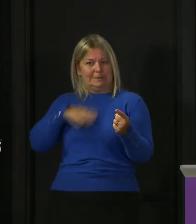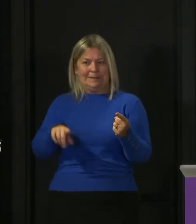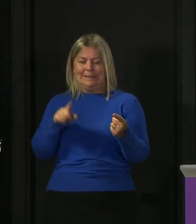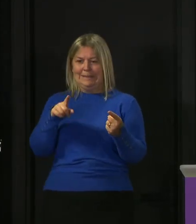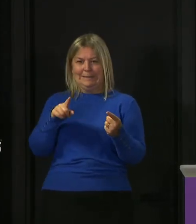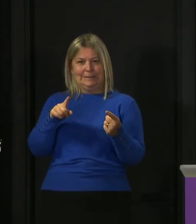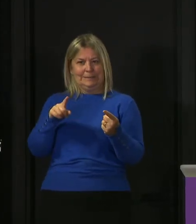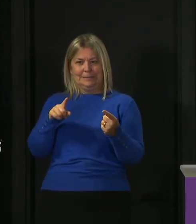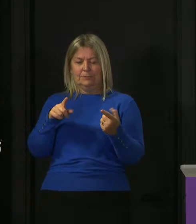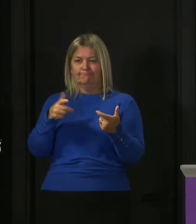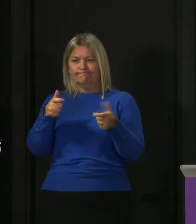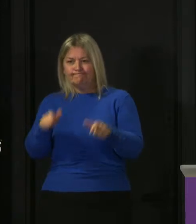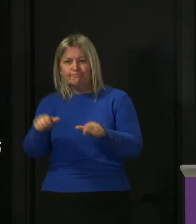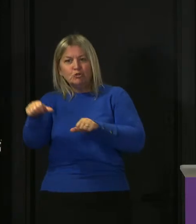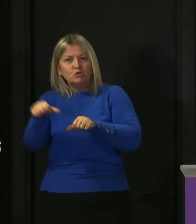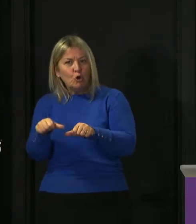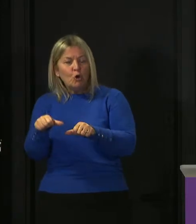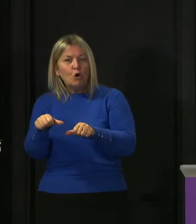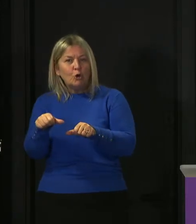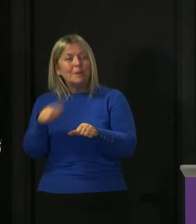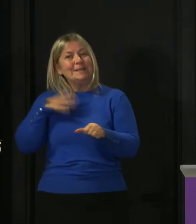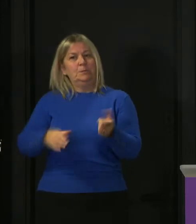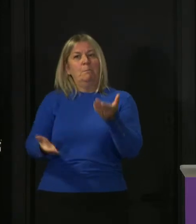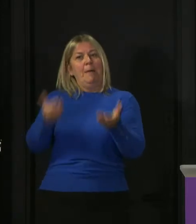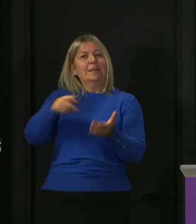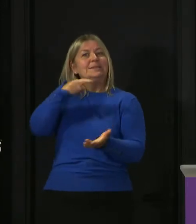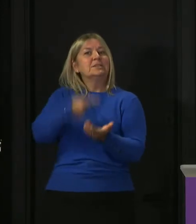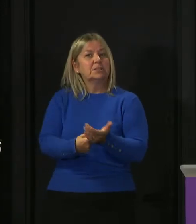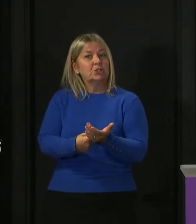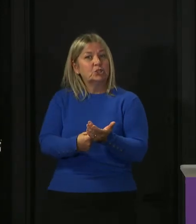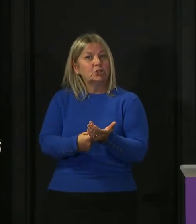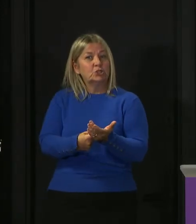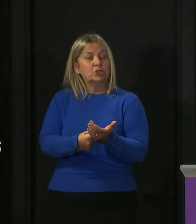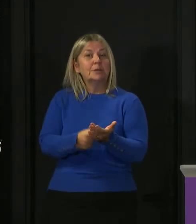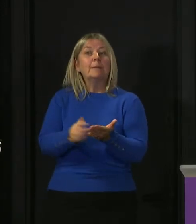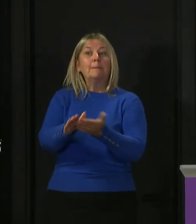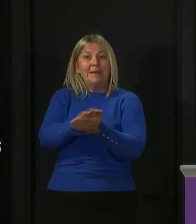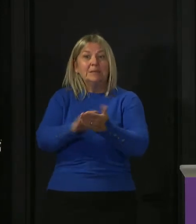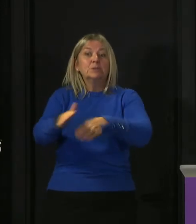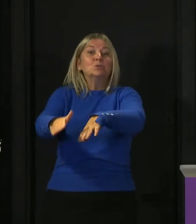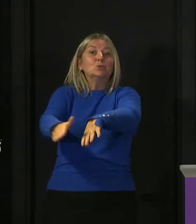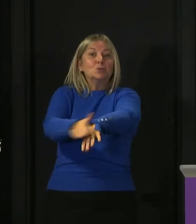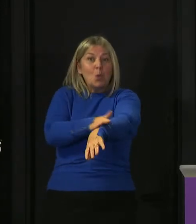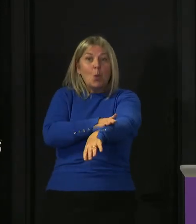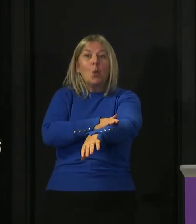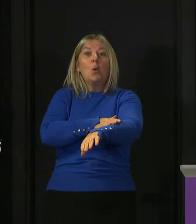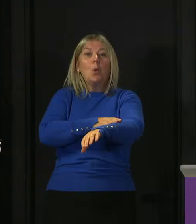decision that has the desired effect of slowing down the spread of this virus and bringing it